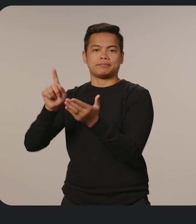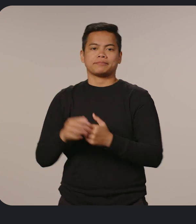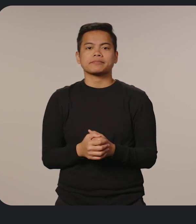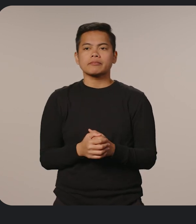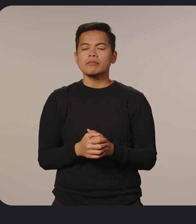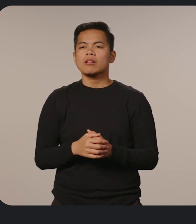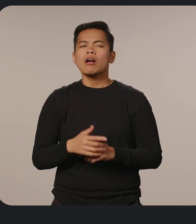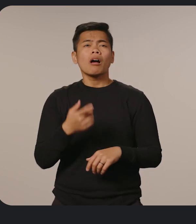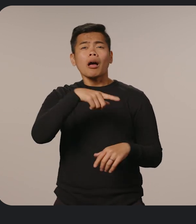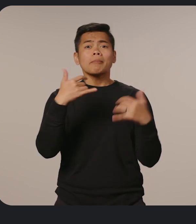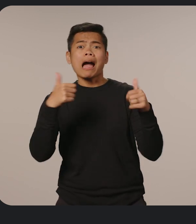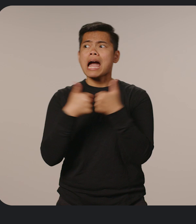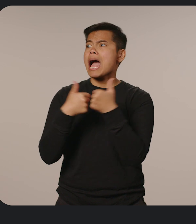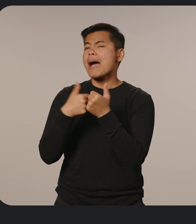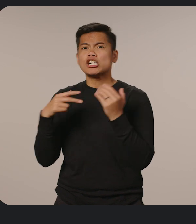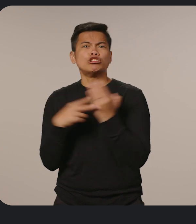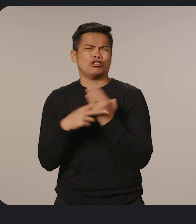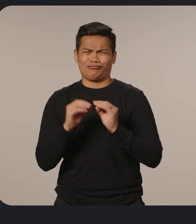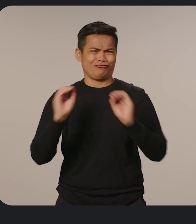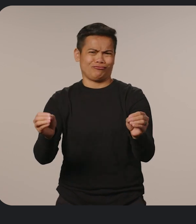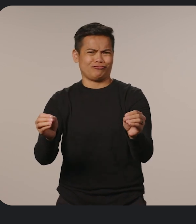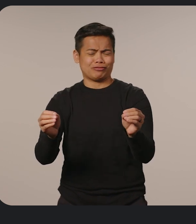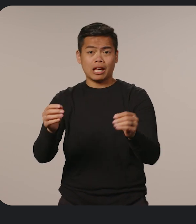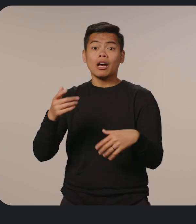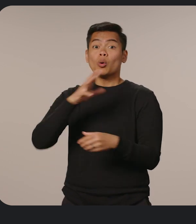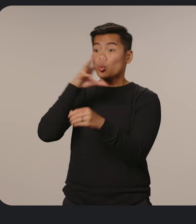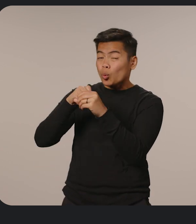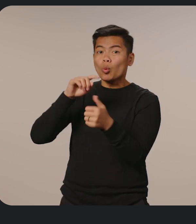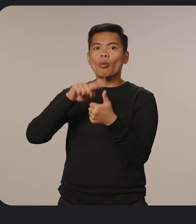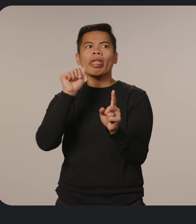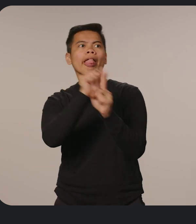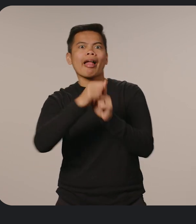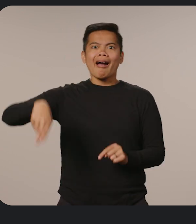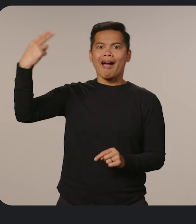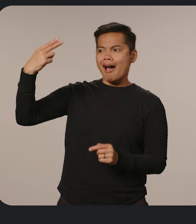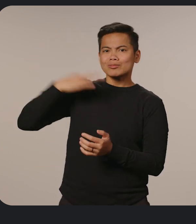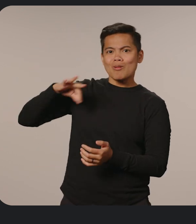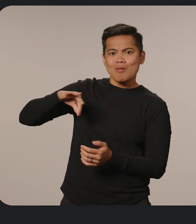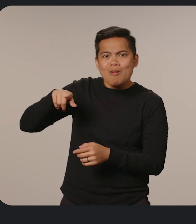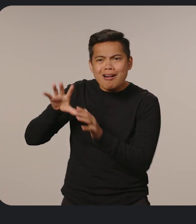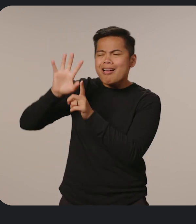no one likes playing a game with a cheater cheating can include things like